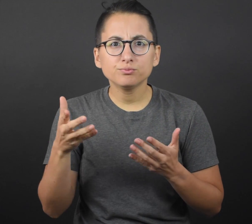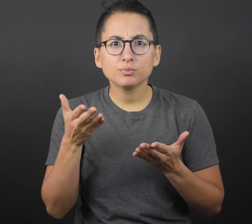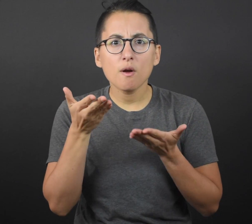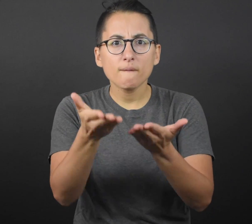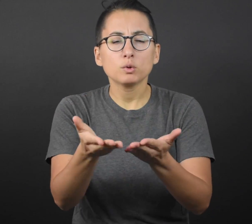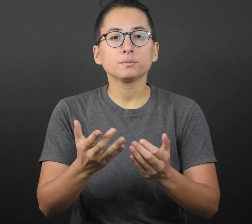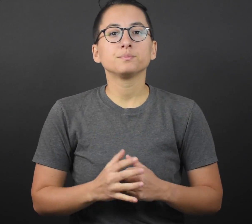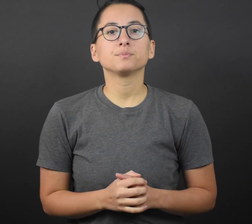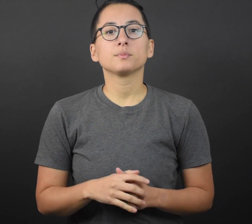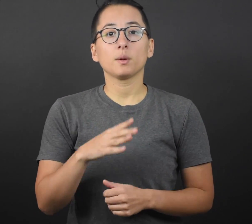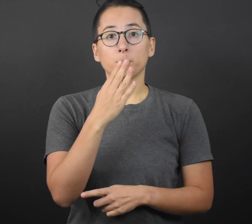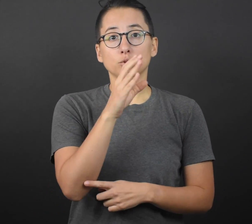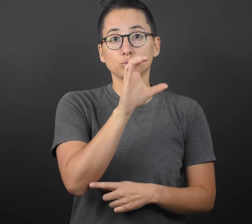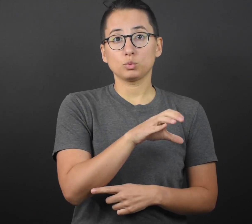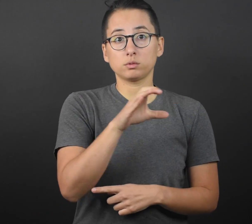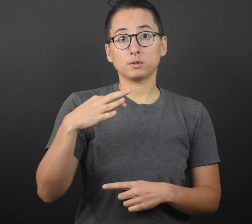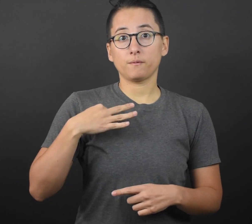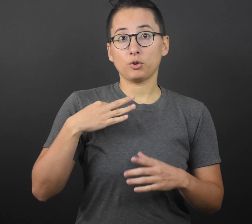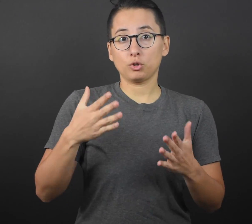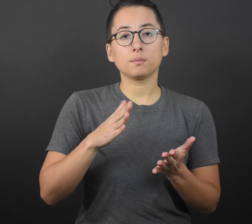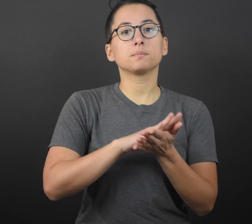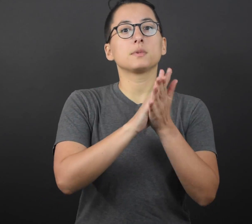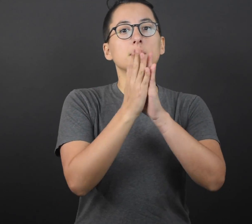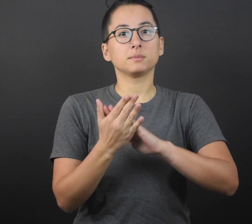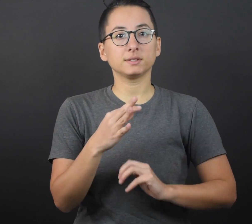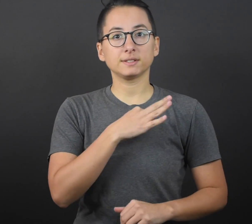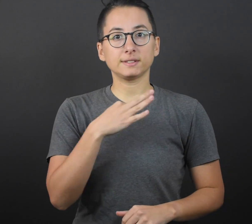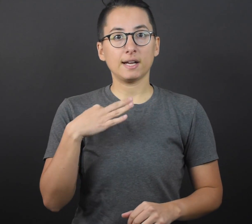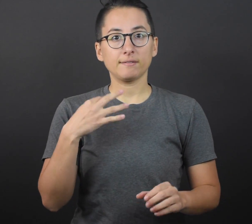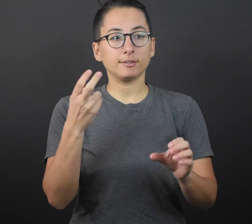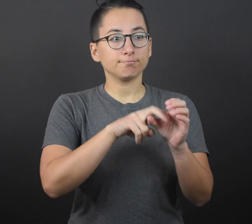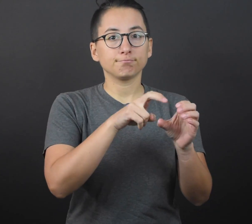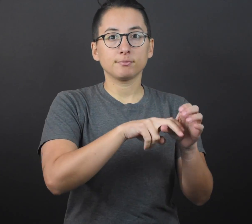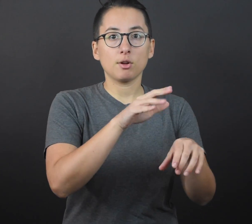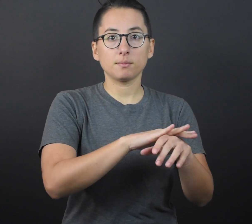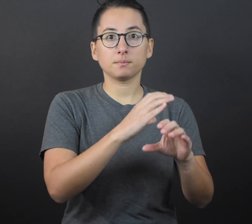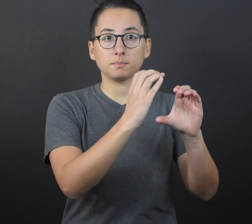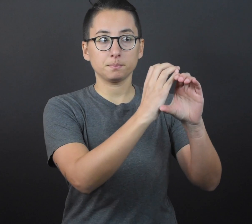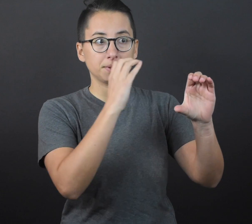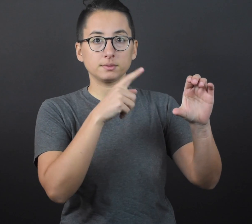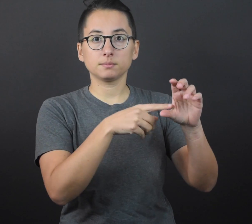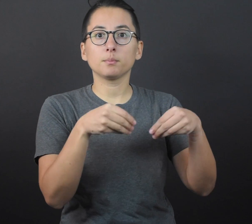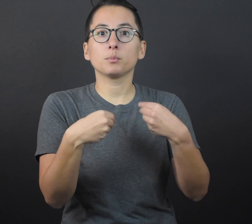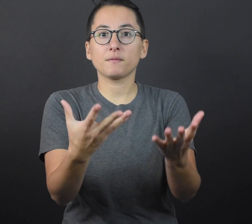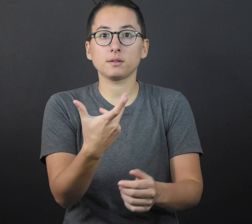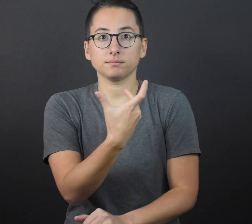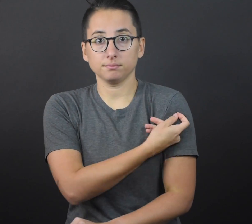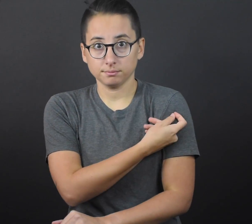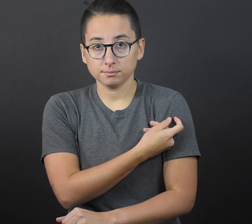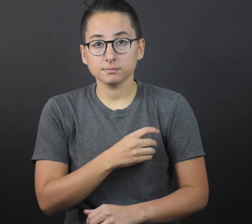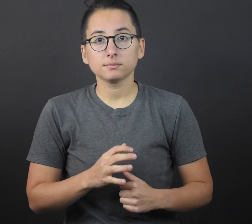Blue Cross volunteers staffed the buses to administer vaccines. Metro Transit